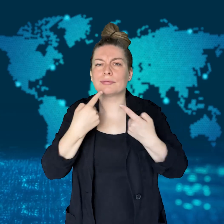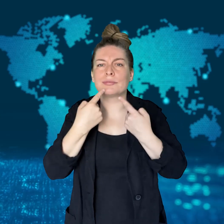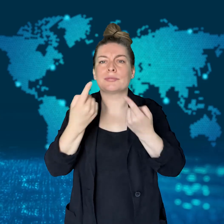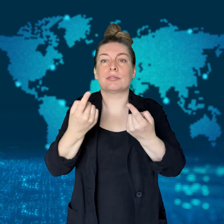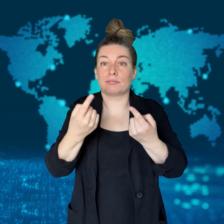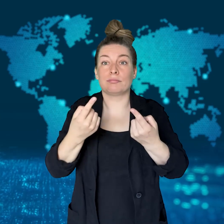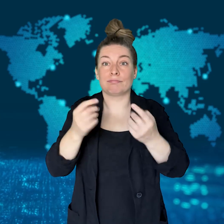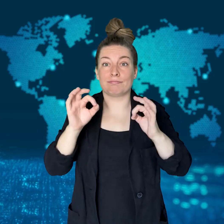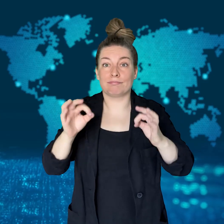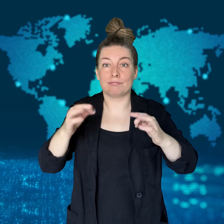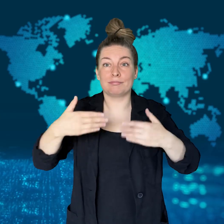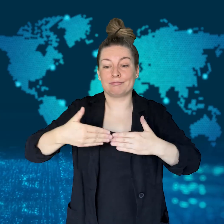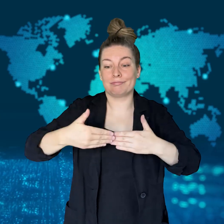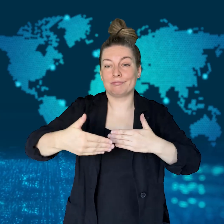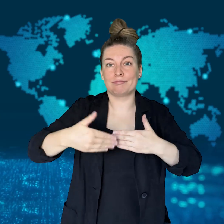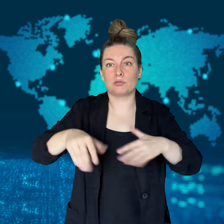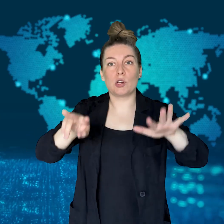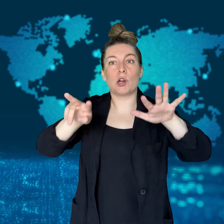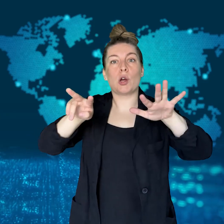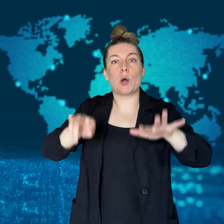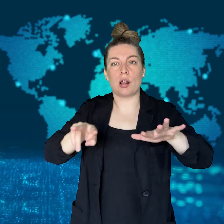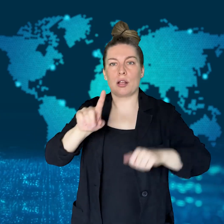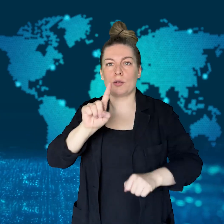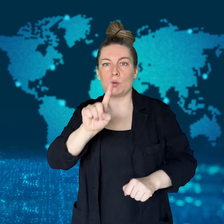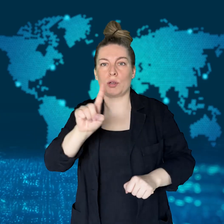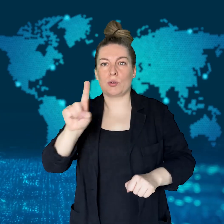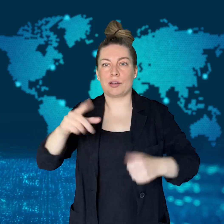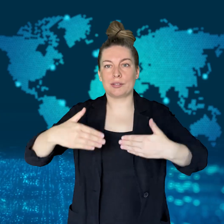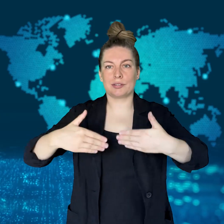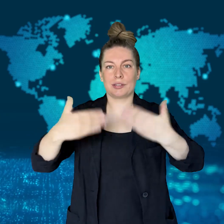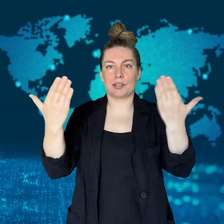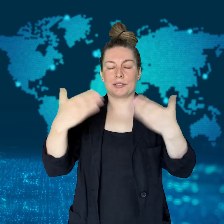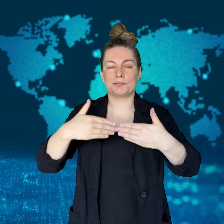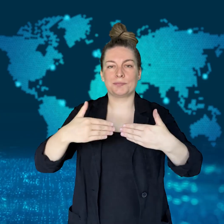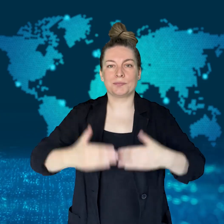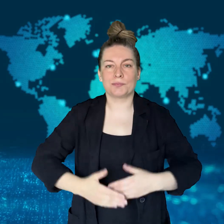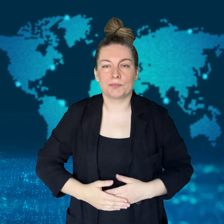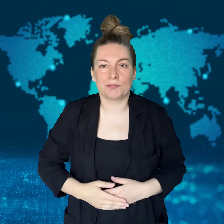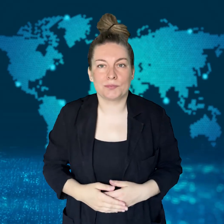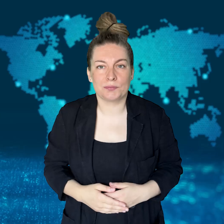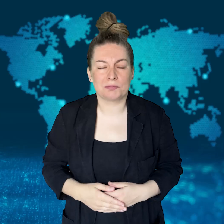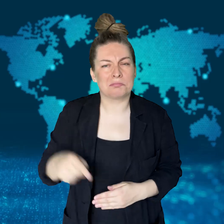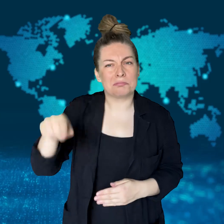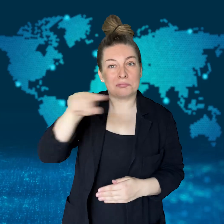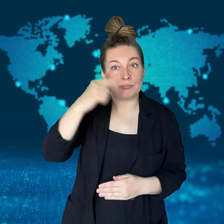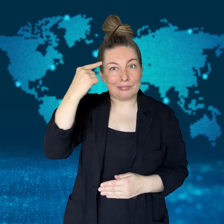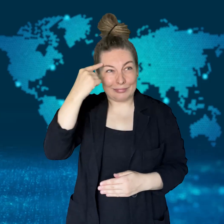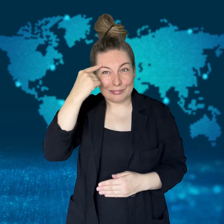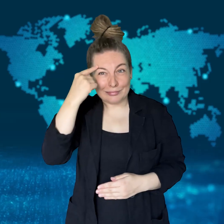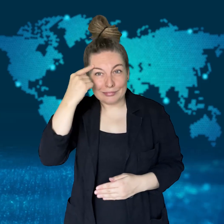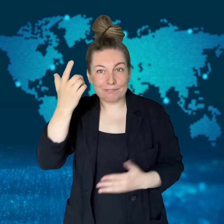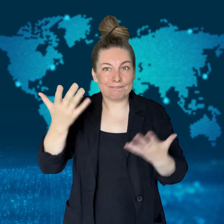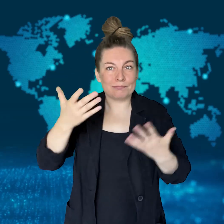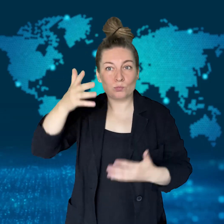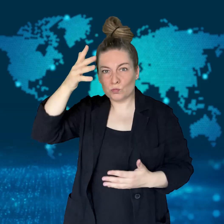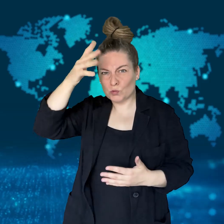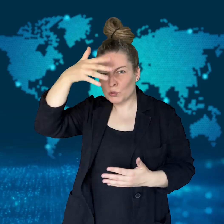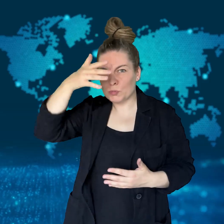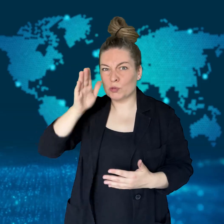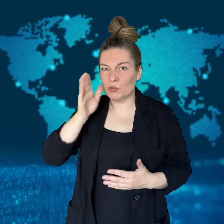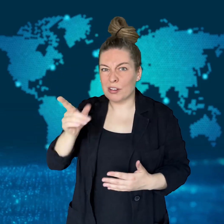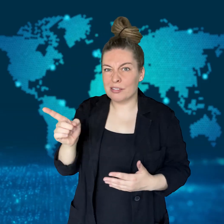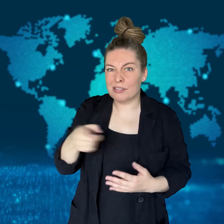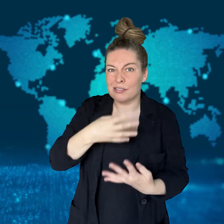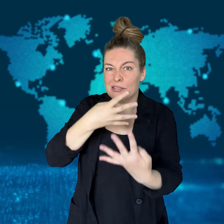Trump is not expected to serve jail time since he is a first-time offender.